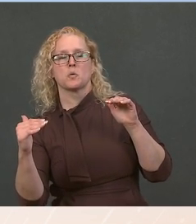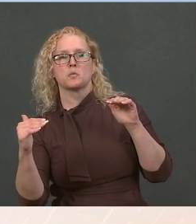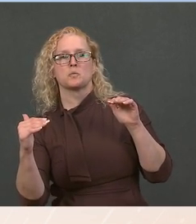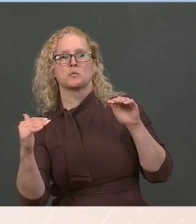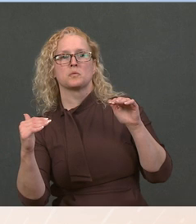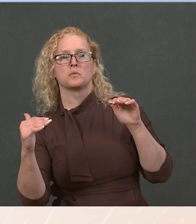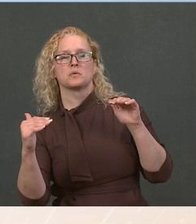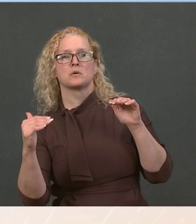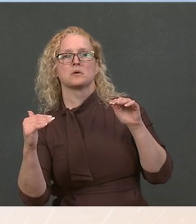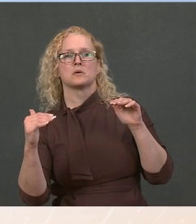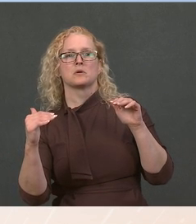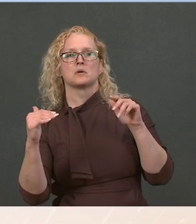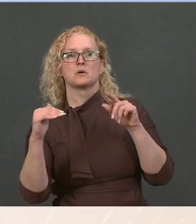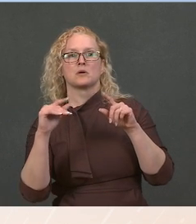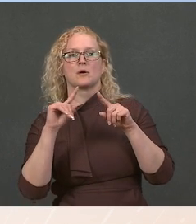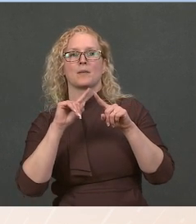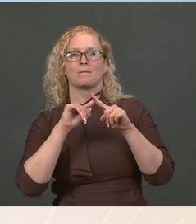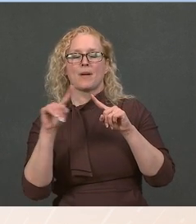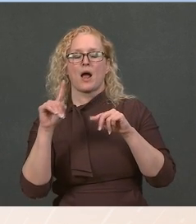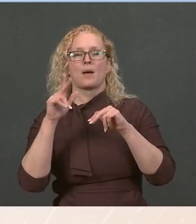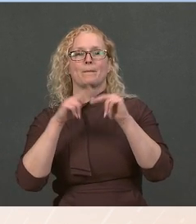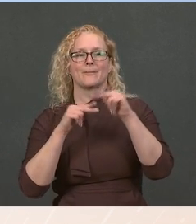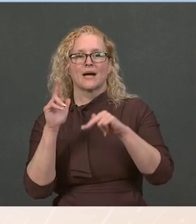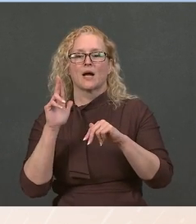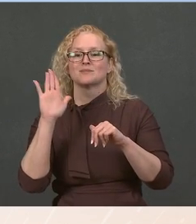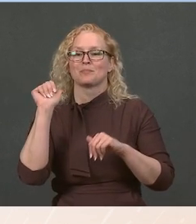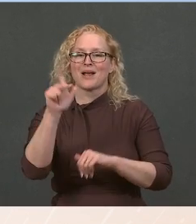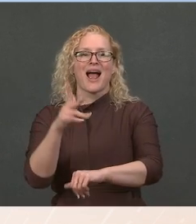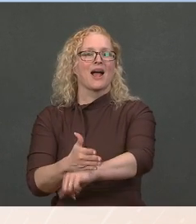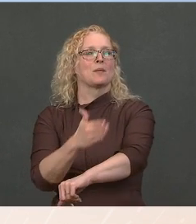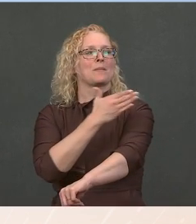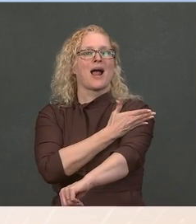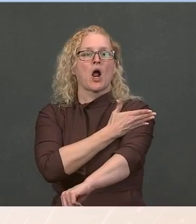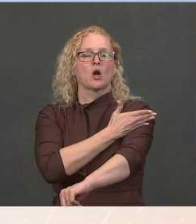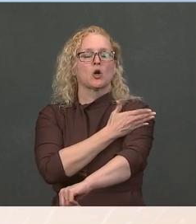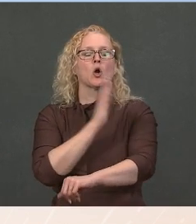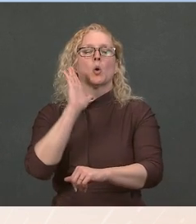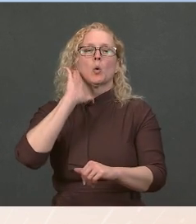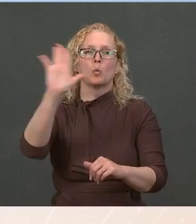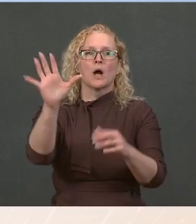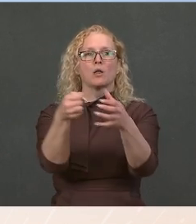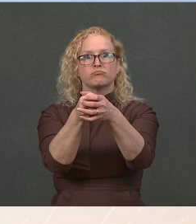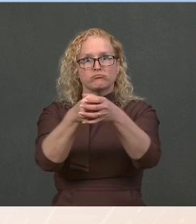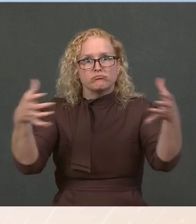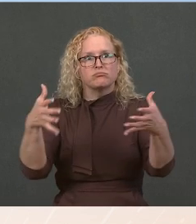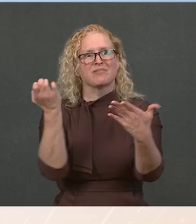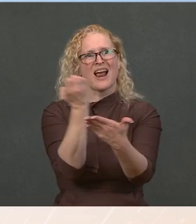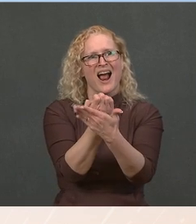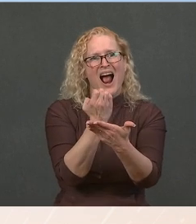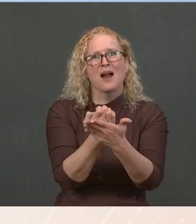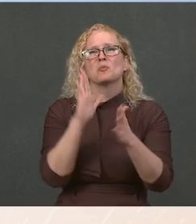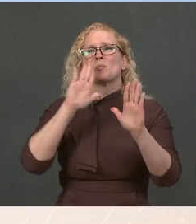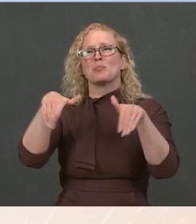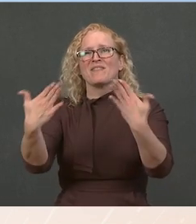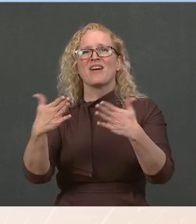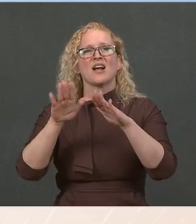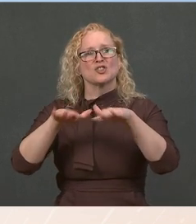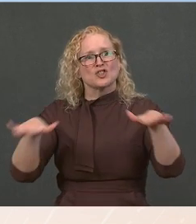like the Child Tax Credit, putting more Americans to work, investing in affordable housing. So, for example -- just to give an example here --